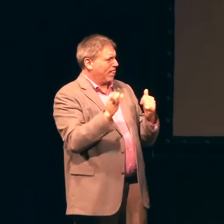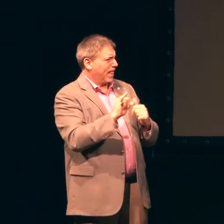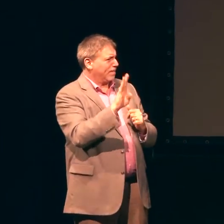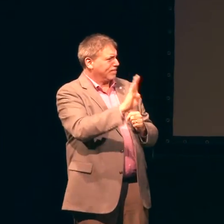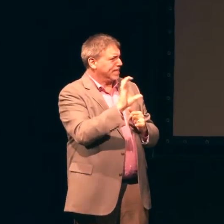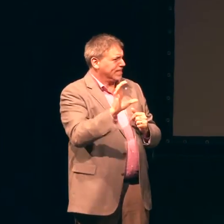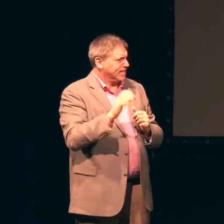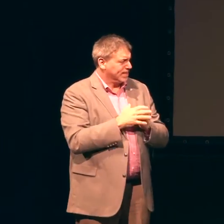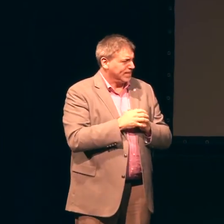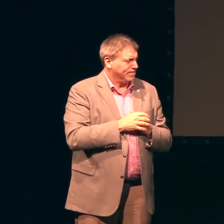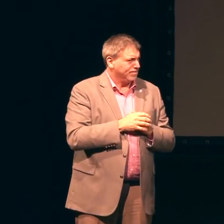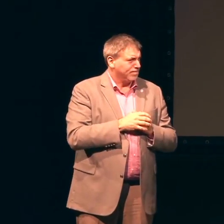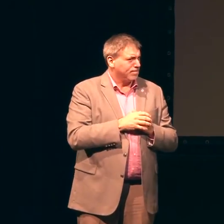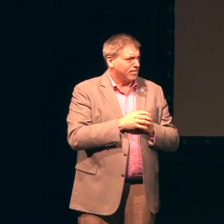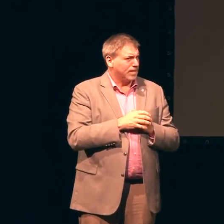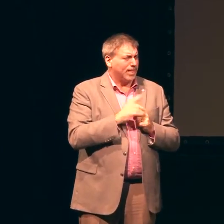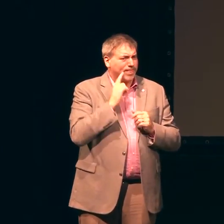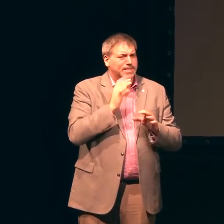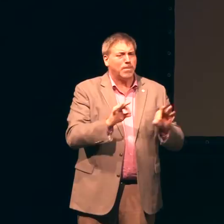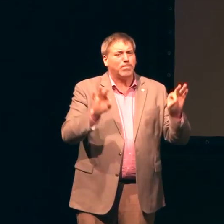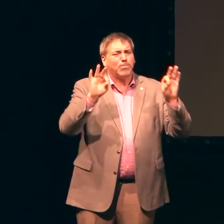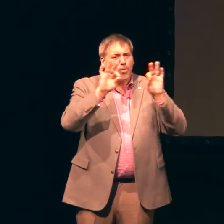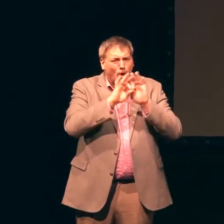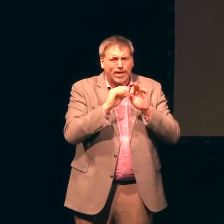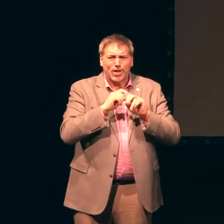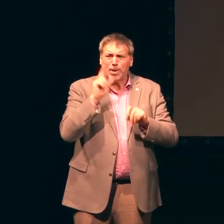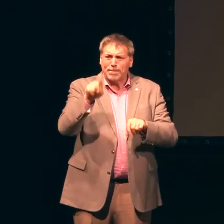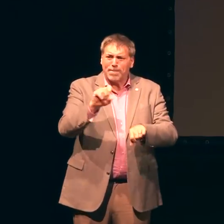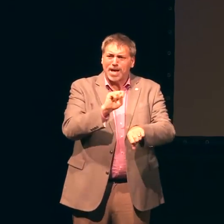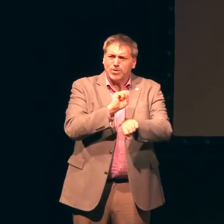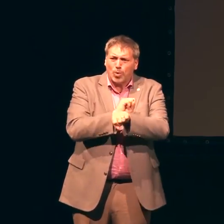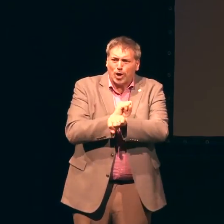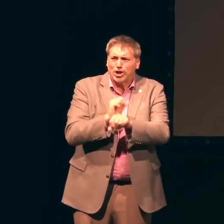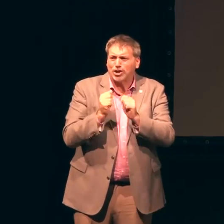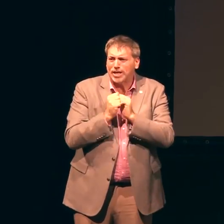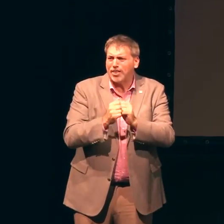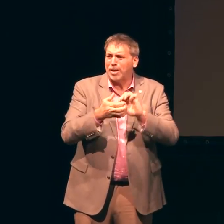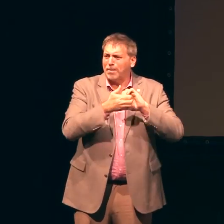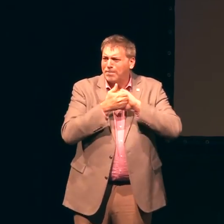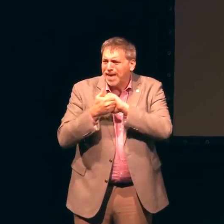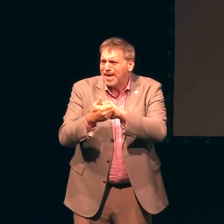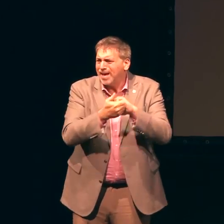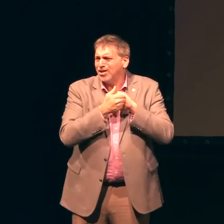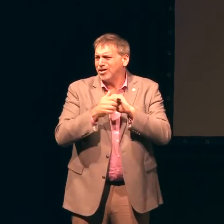really impressed with the programs that you have here at BCC. I think it's important that we